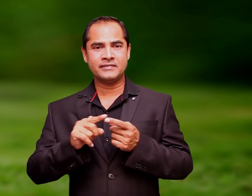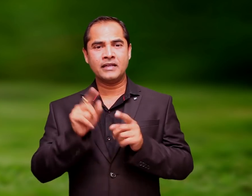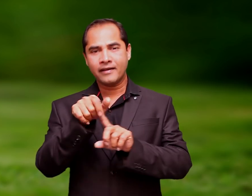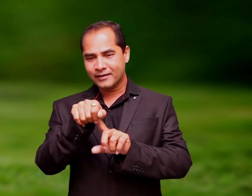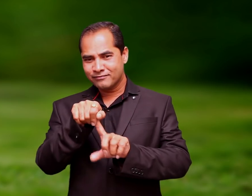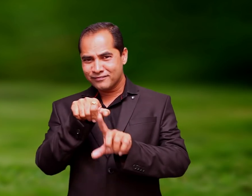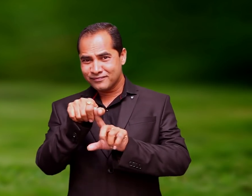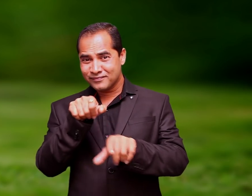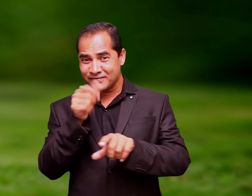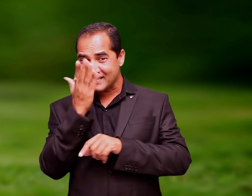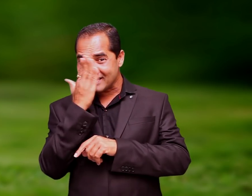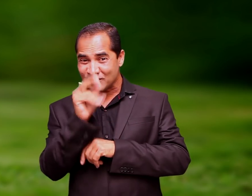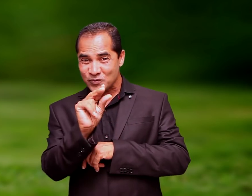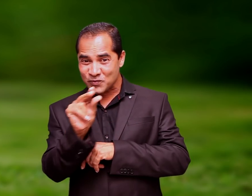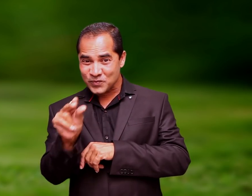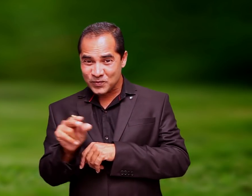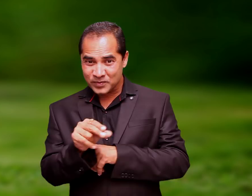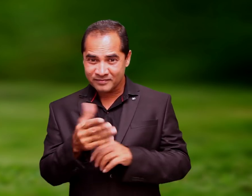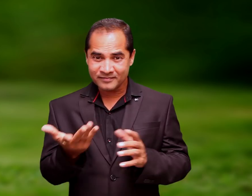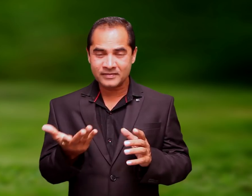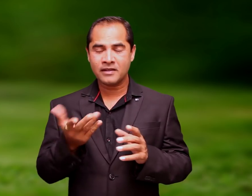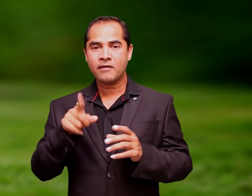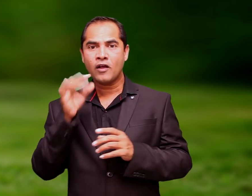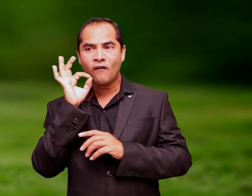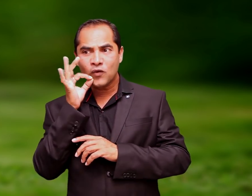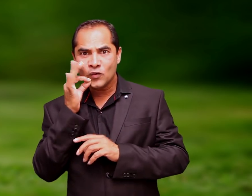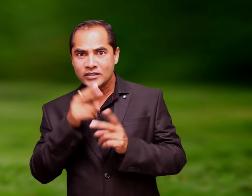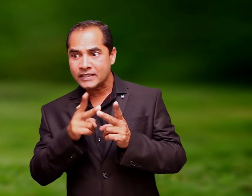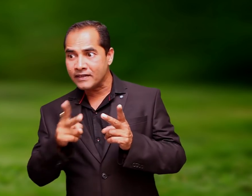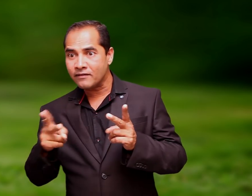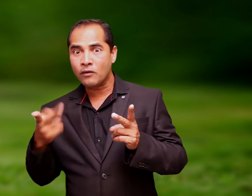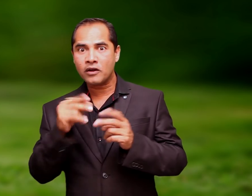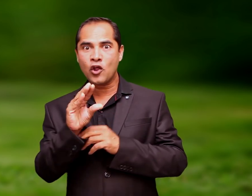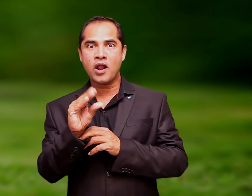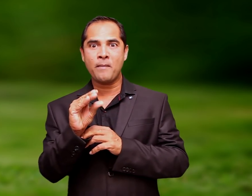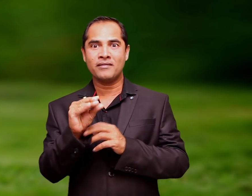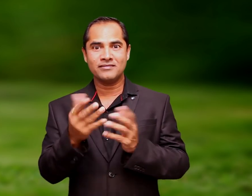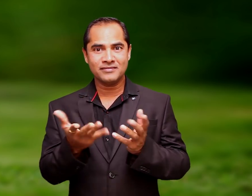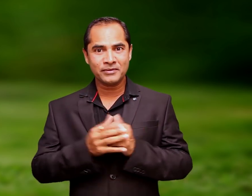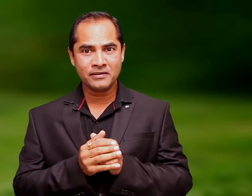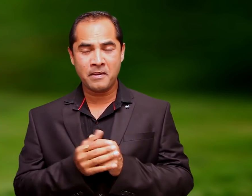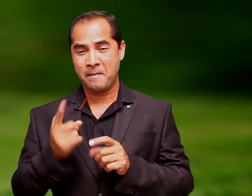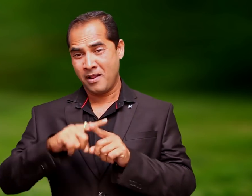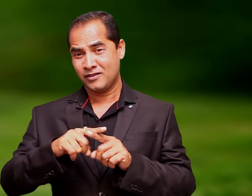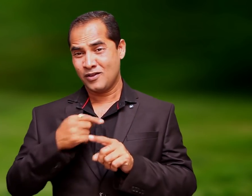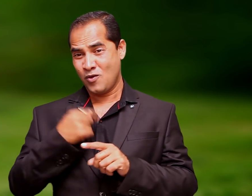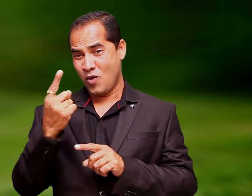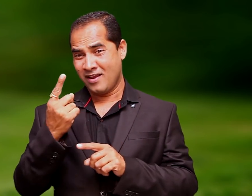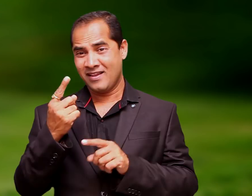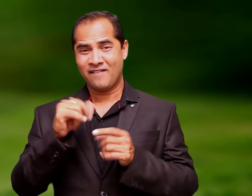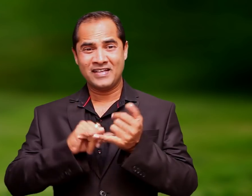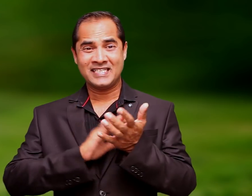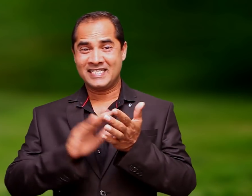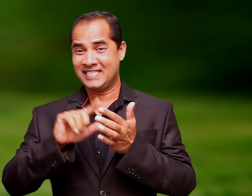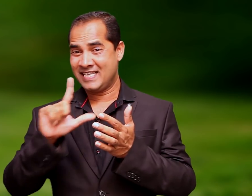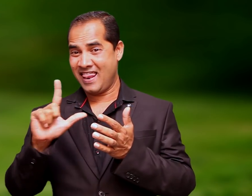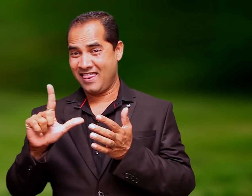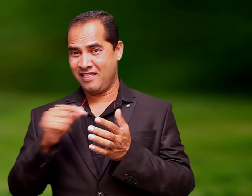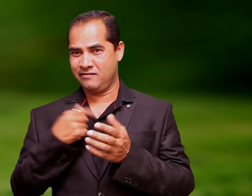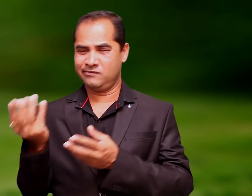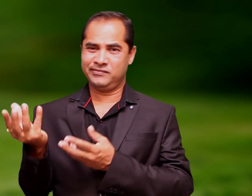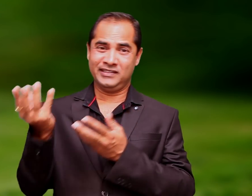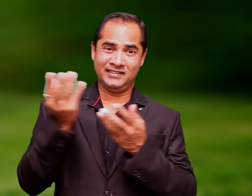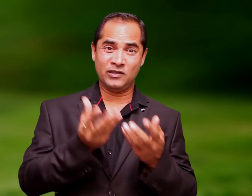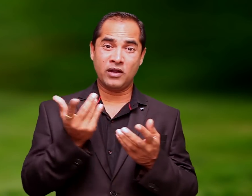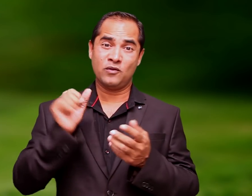fruits and many other different, different items - one Terrapin shell that